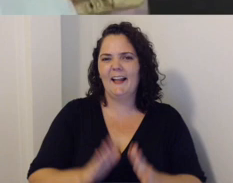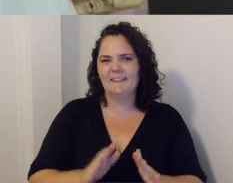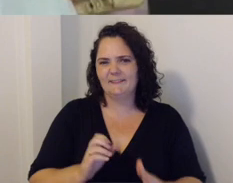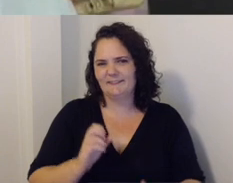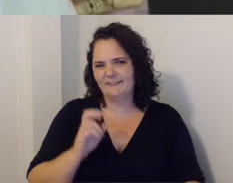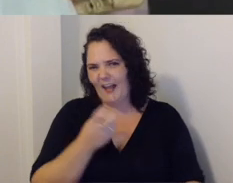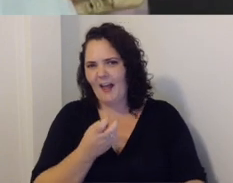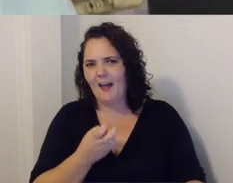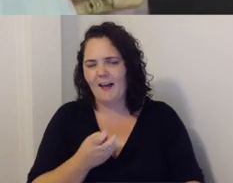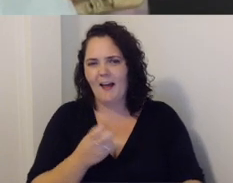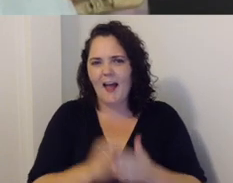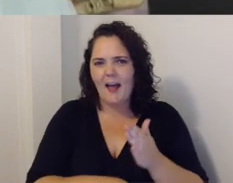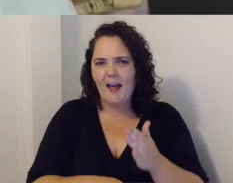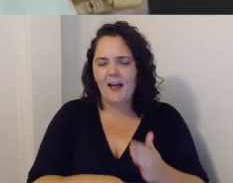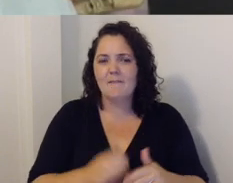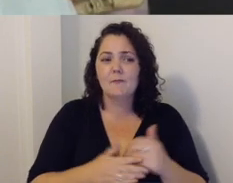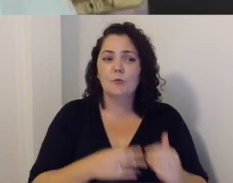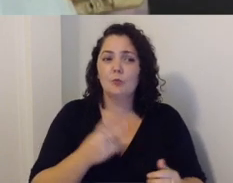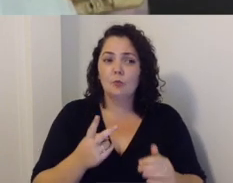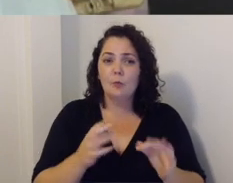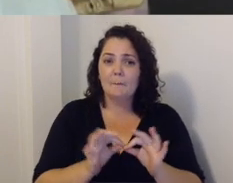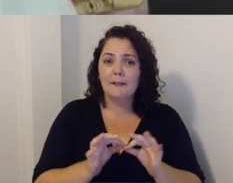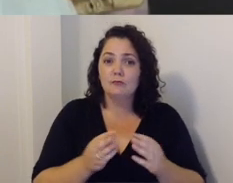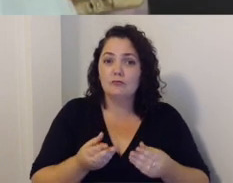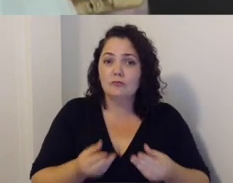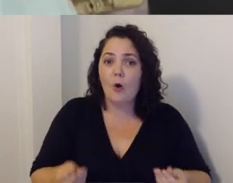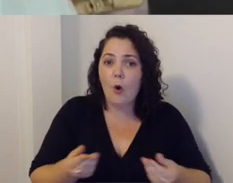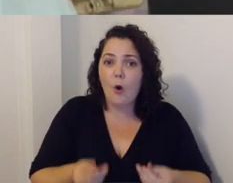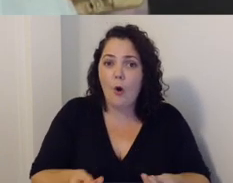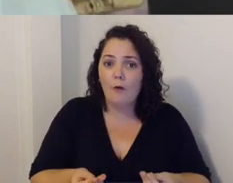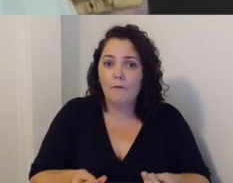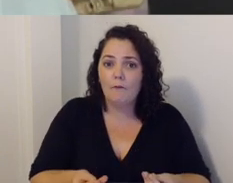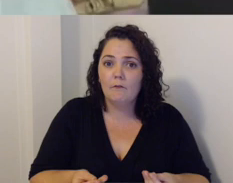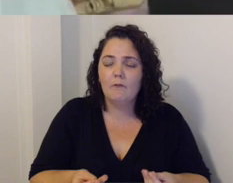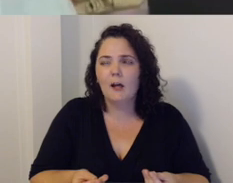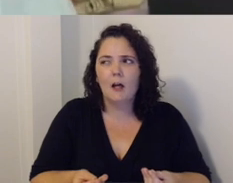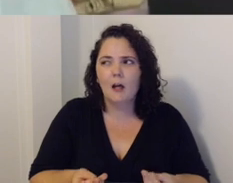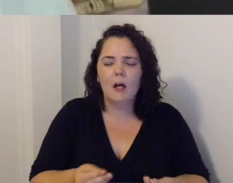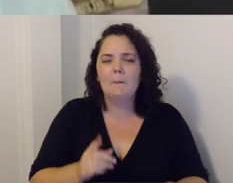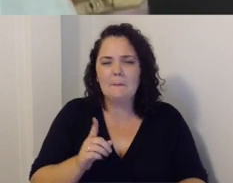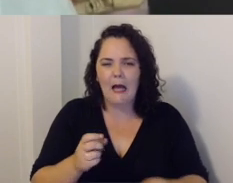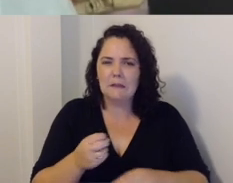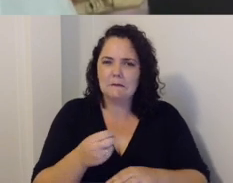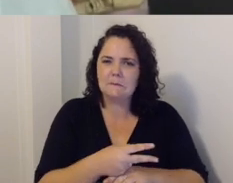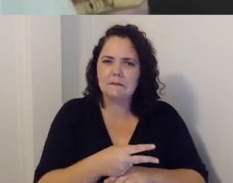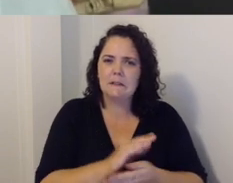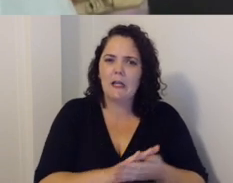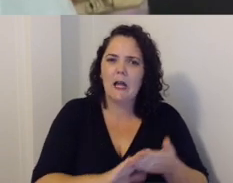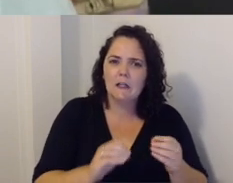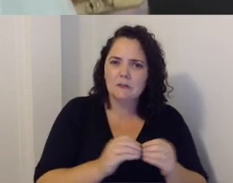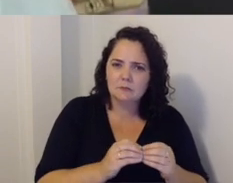harder so a 2B is still not a very soft pencil but it's superior to an HB or 2H or a 4H if you can